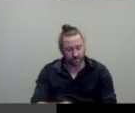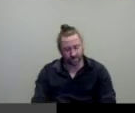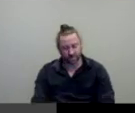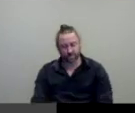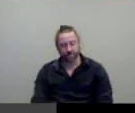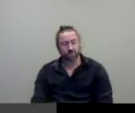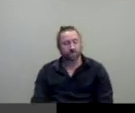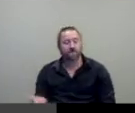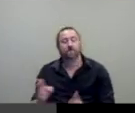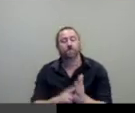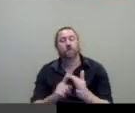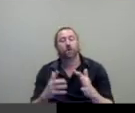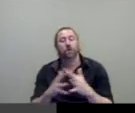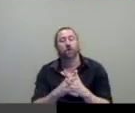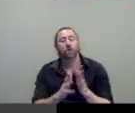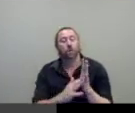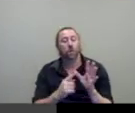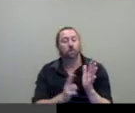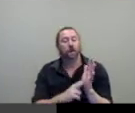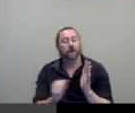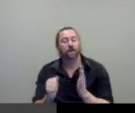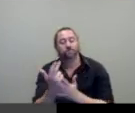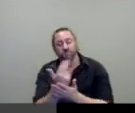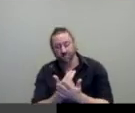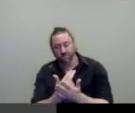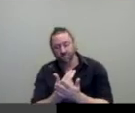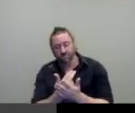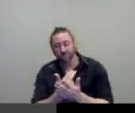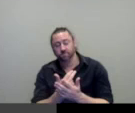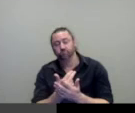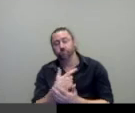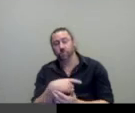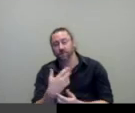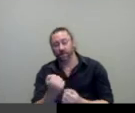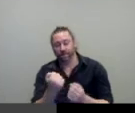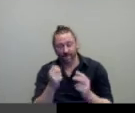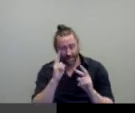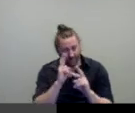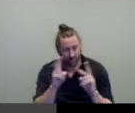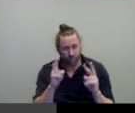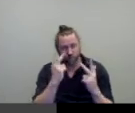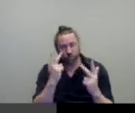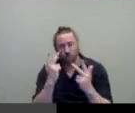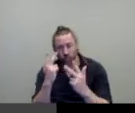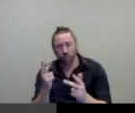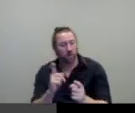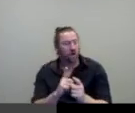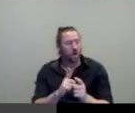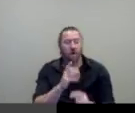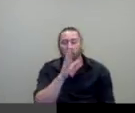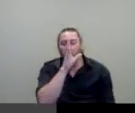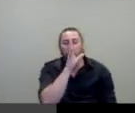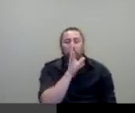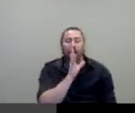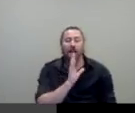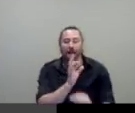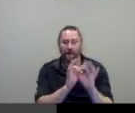Newman's art practice this interest manifests in visual forms think about the blank spaces in this